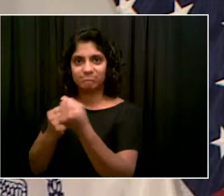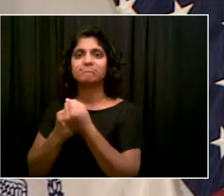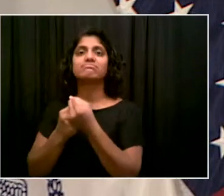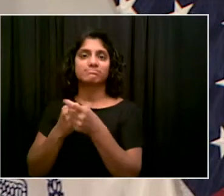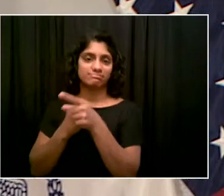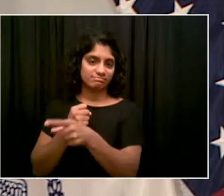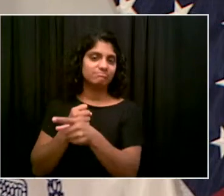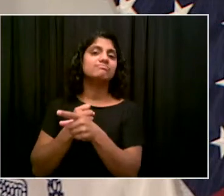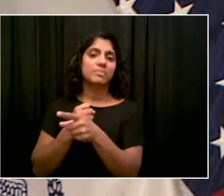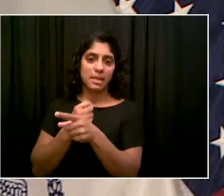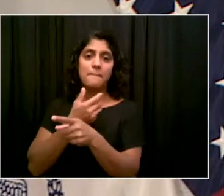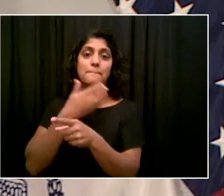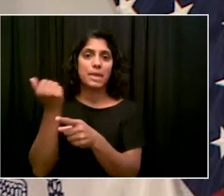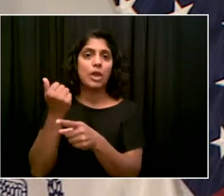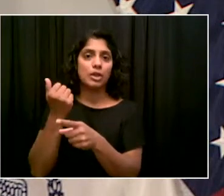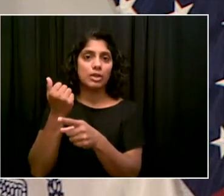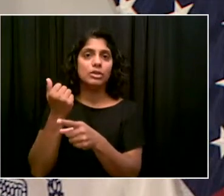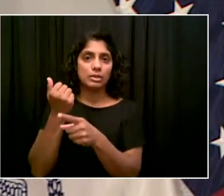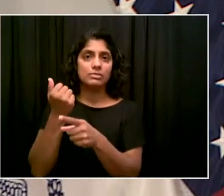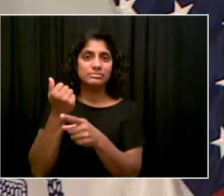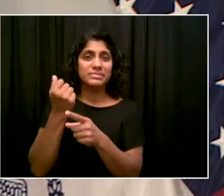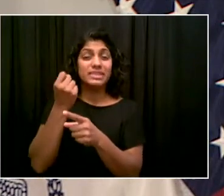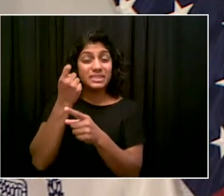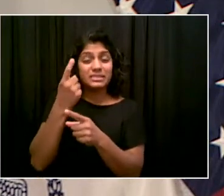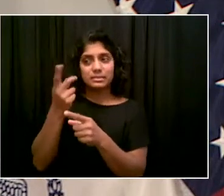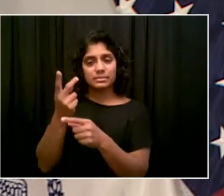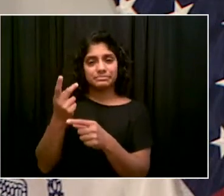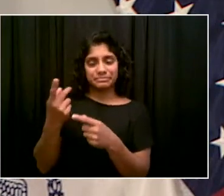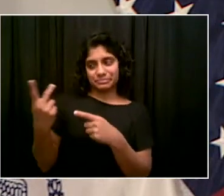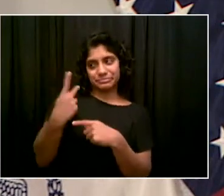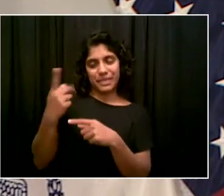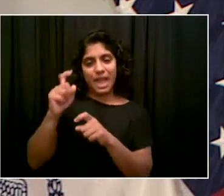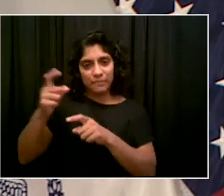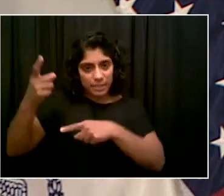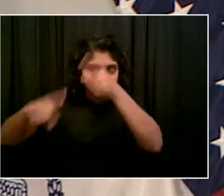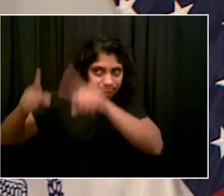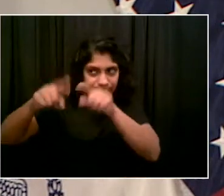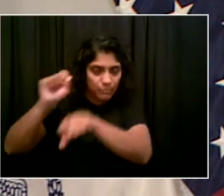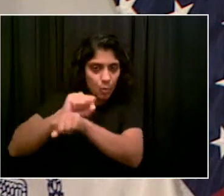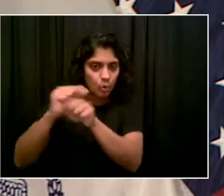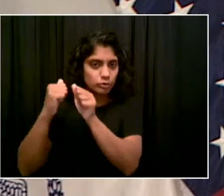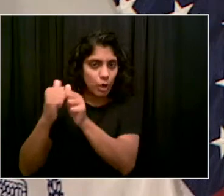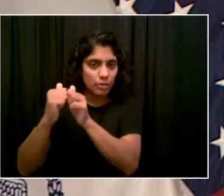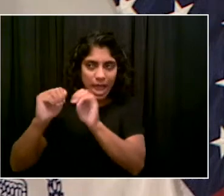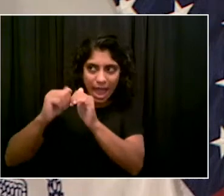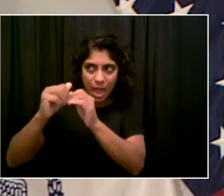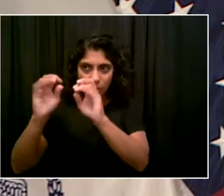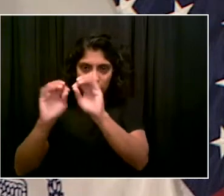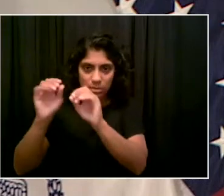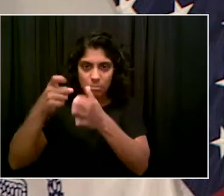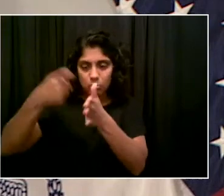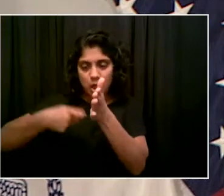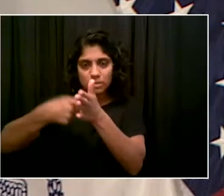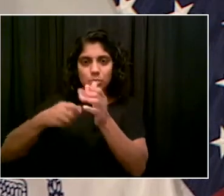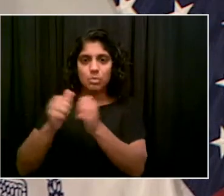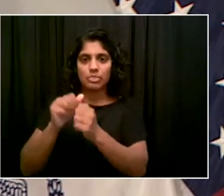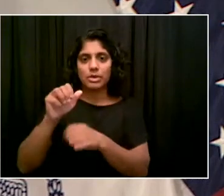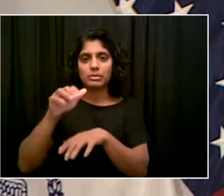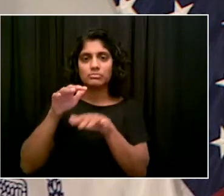THE FEDERAL APPROVAL.